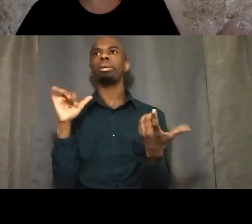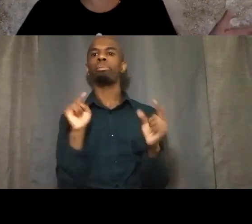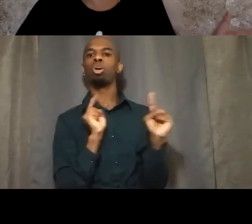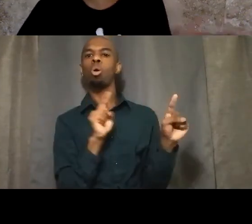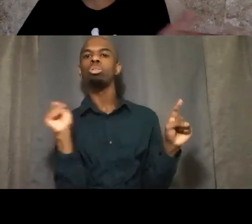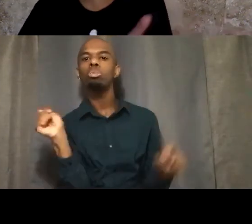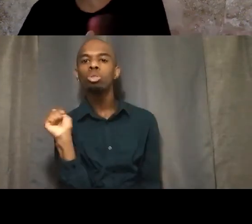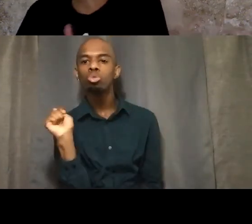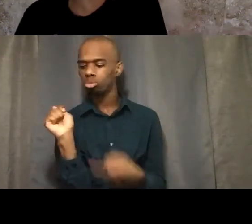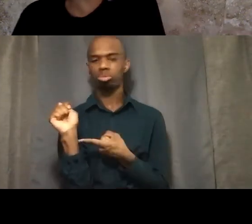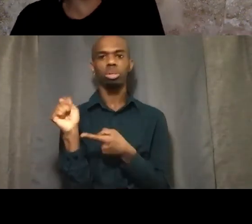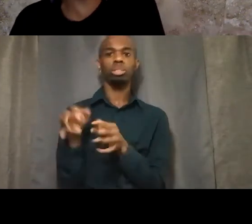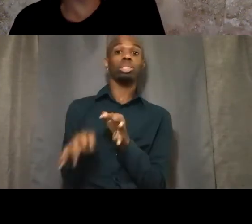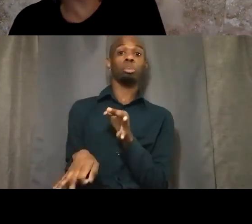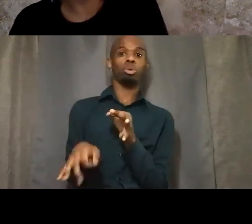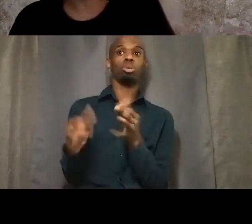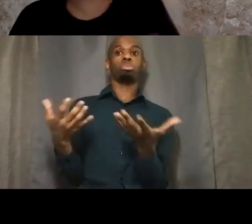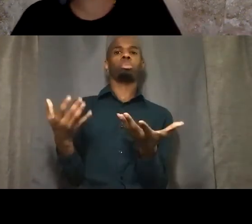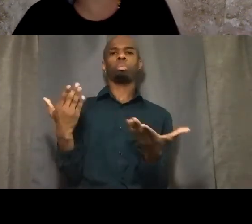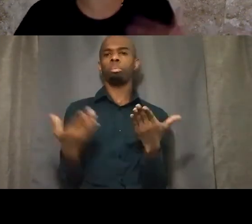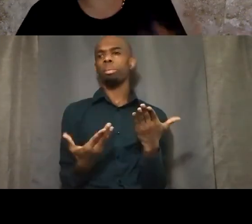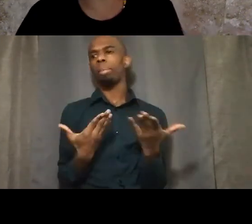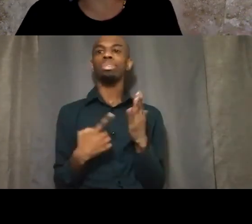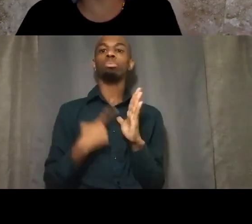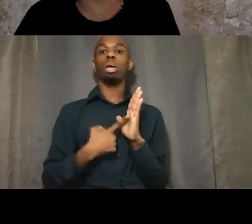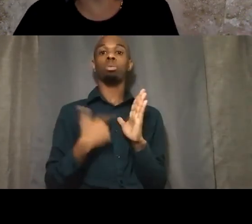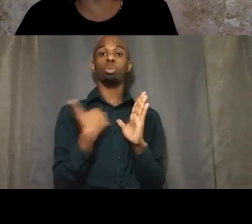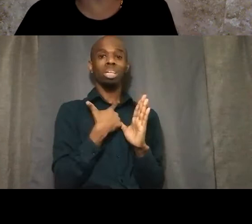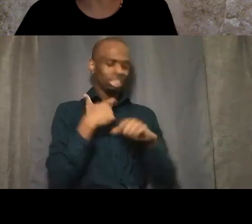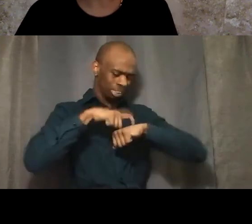So we hold it in, hold it and hold it until you have to go, right.